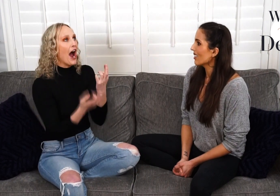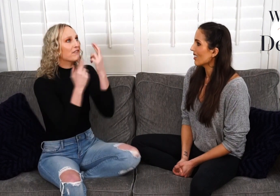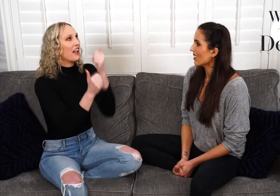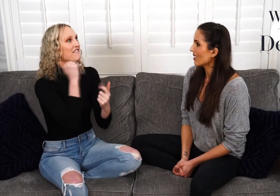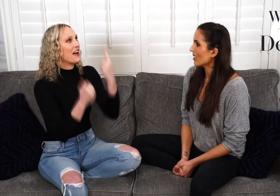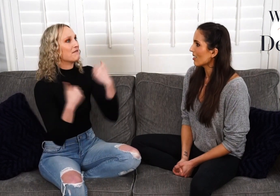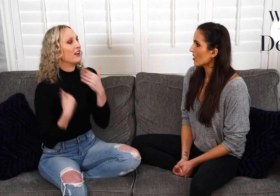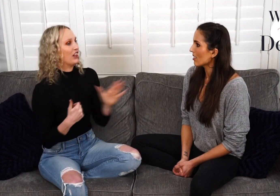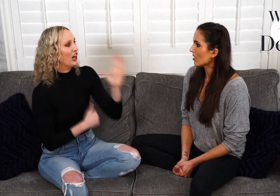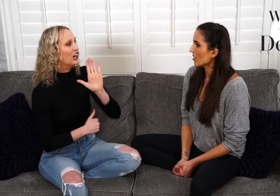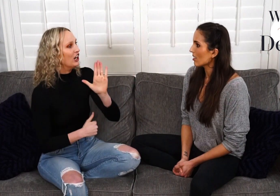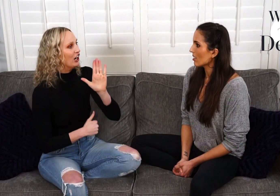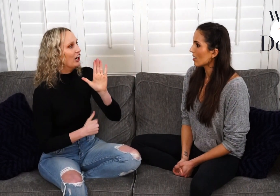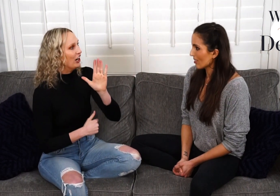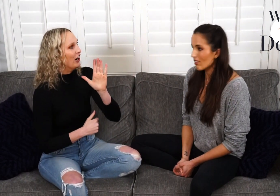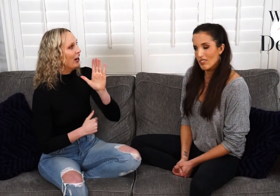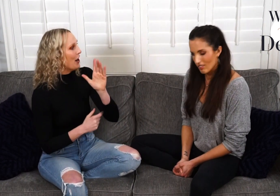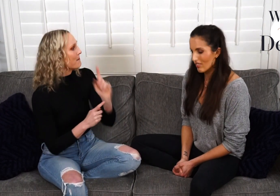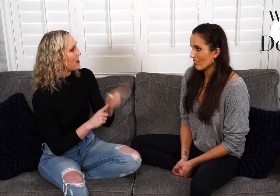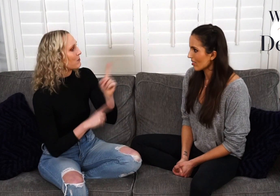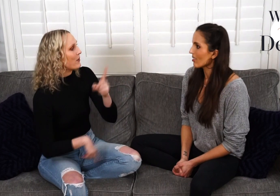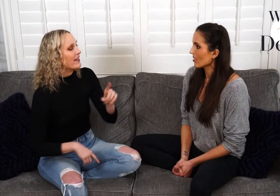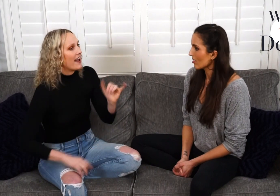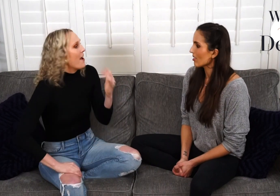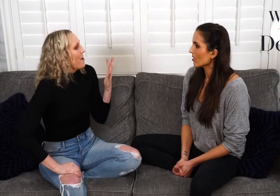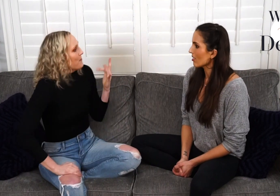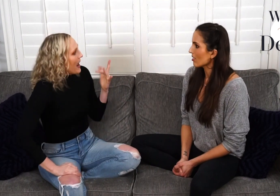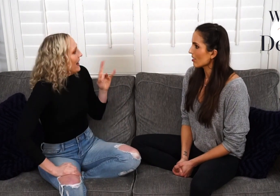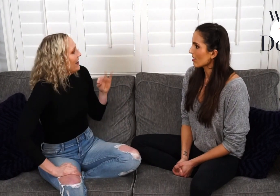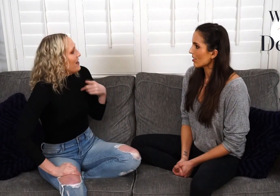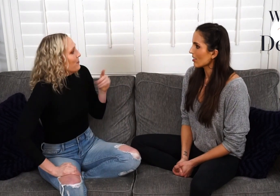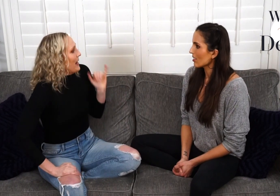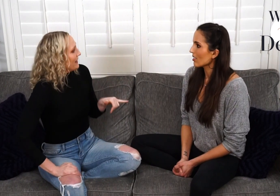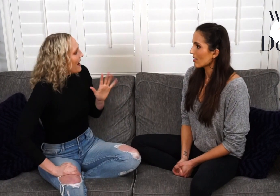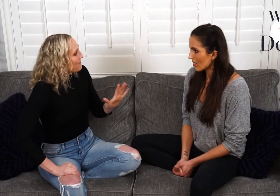I mean, hopefully everybody has their you know moments, but they're like, why did I just do